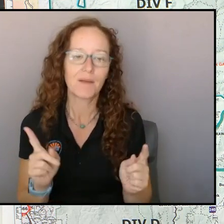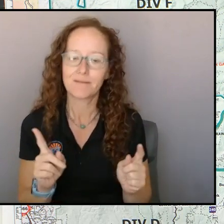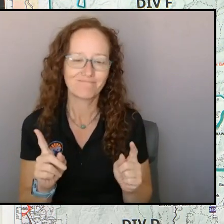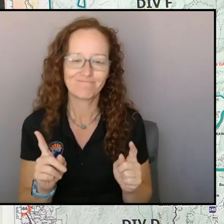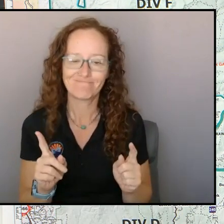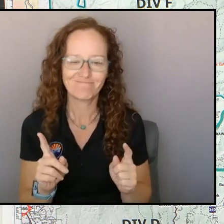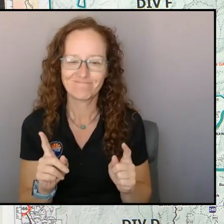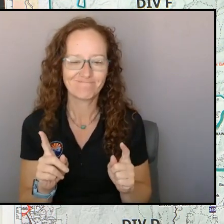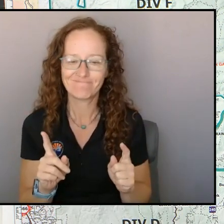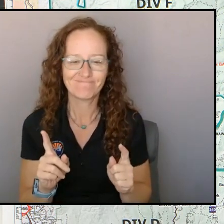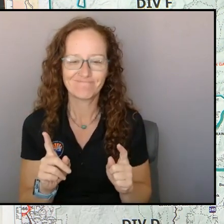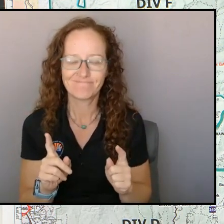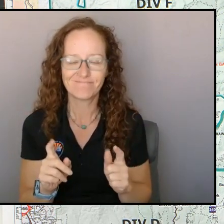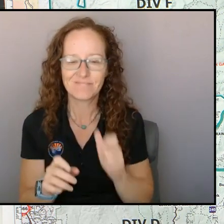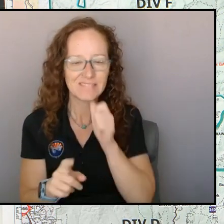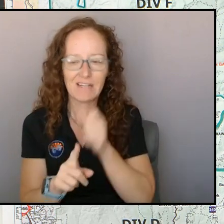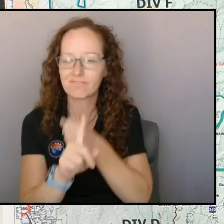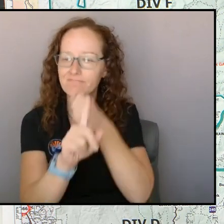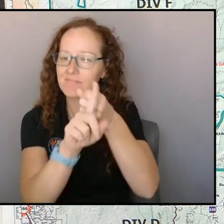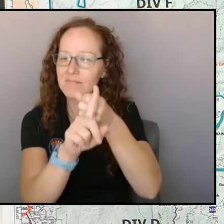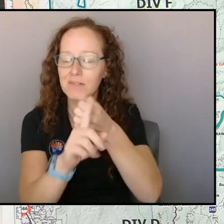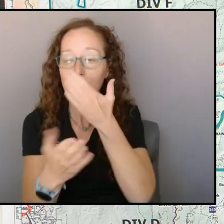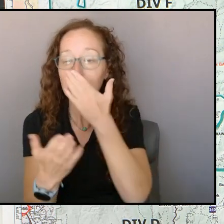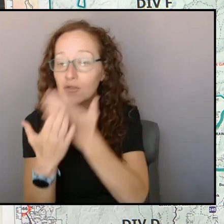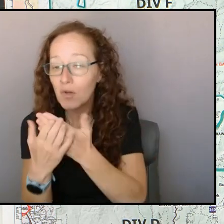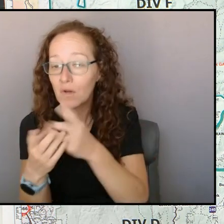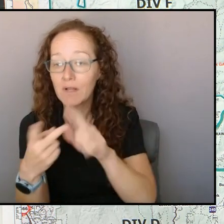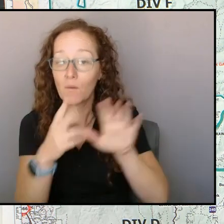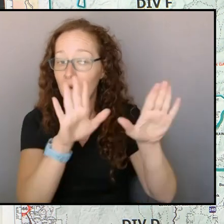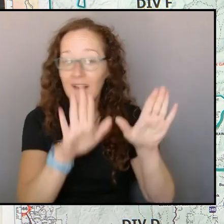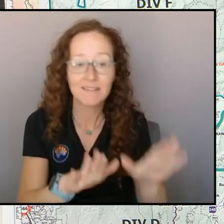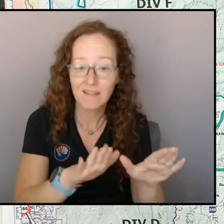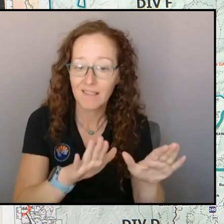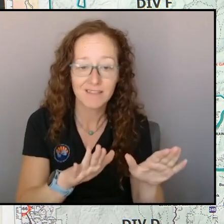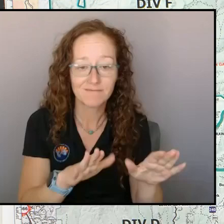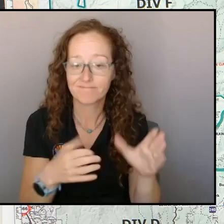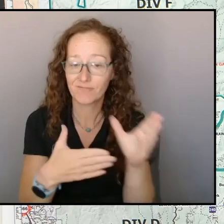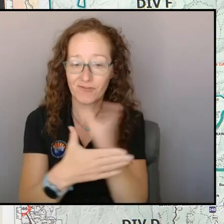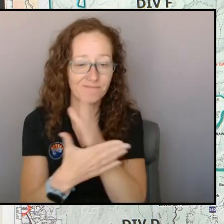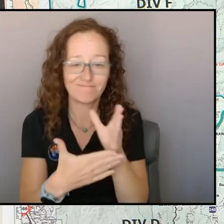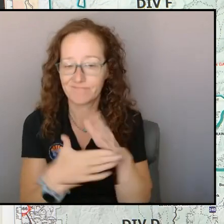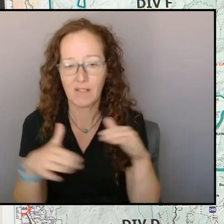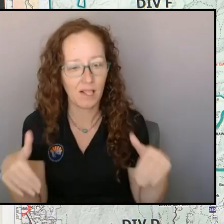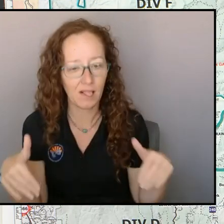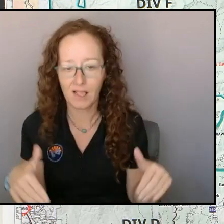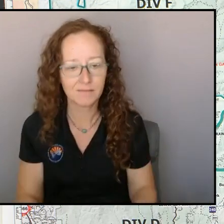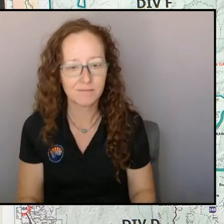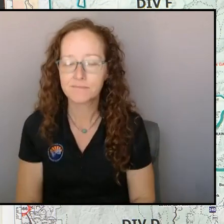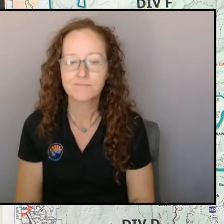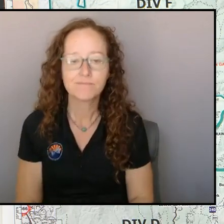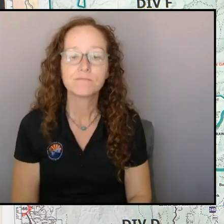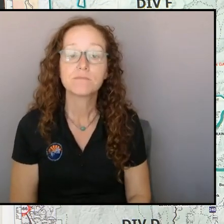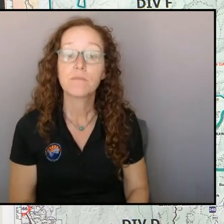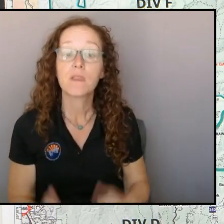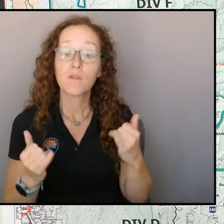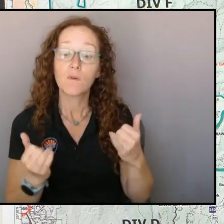into that Good or Excellent territory. Now something to talk about the long term. Let's see if I can get rid of my sword. It